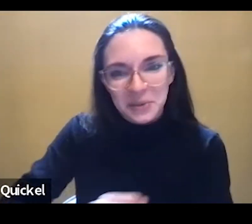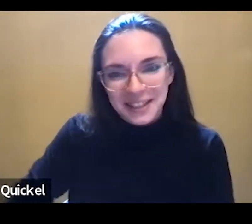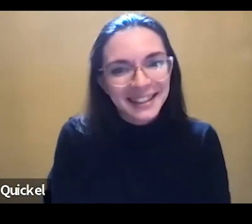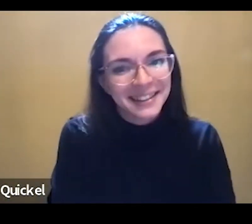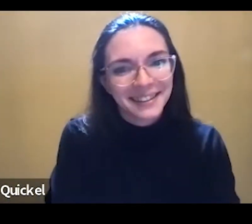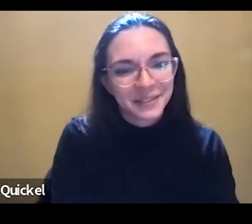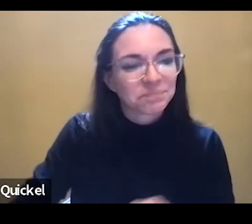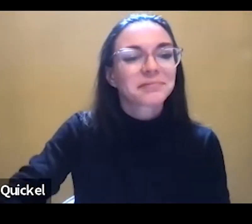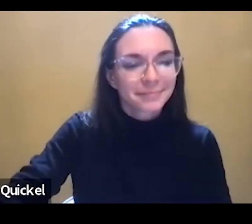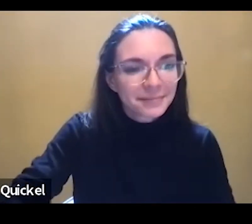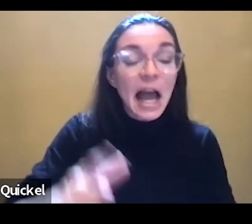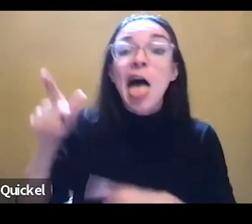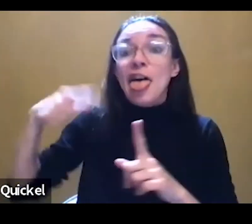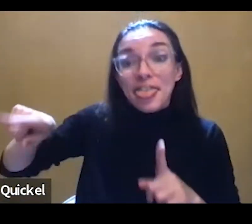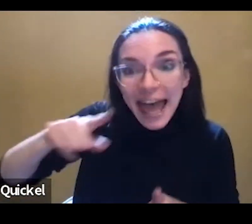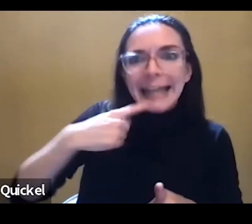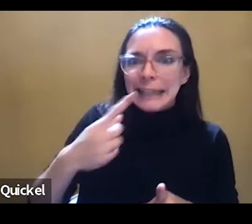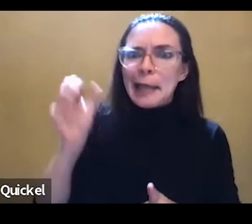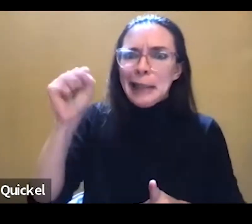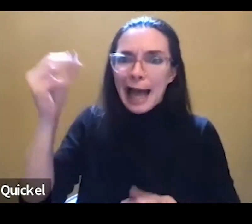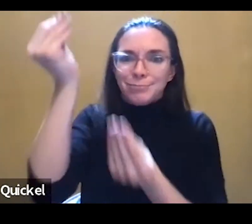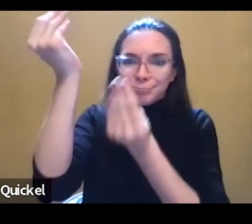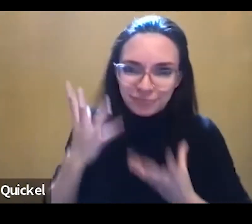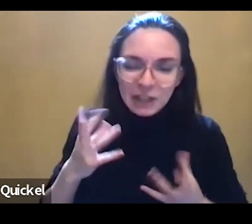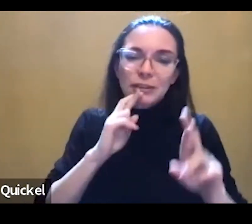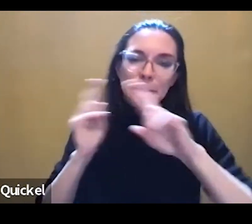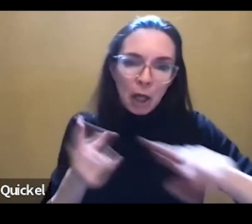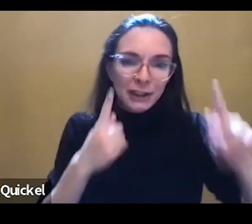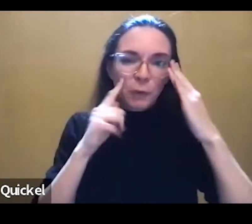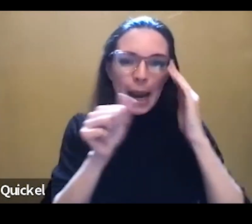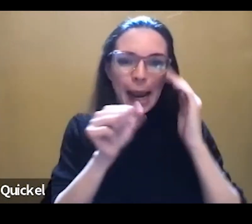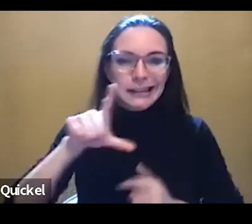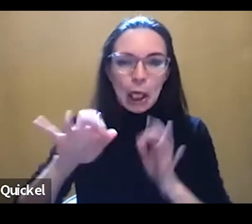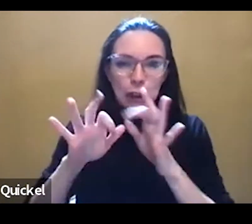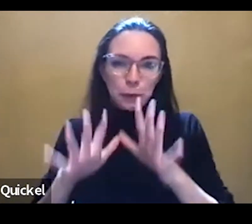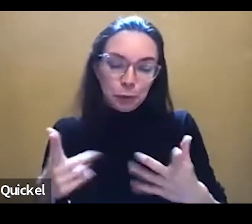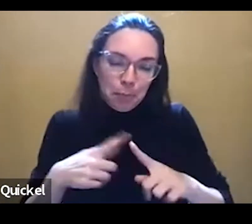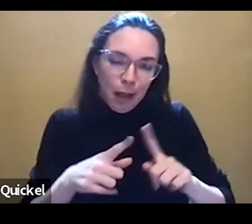Brittany: No. Dr. Mudrick: They told us they were responsive. Yeah.